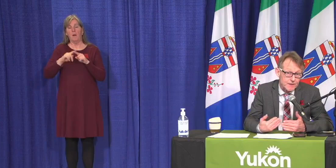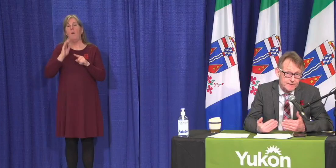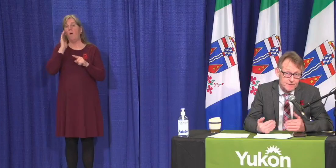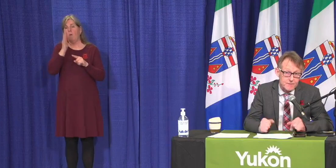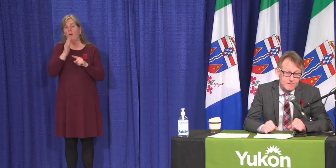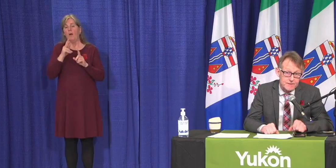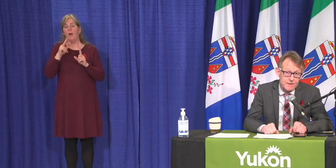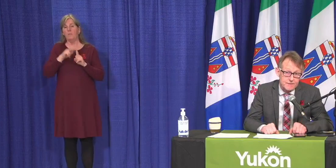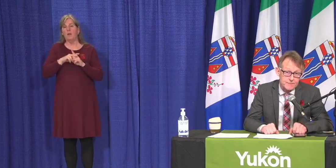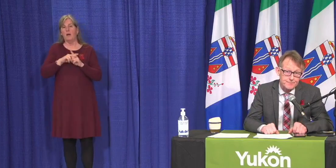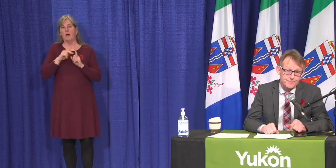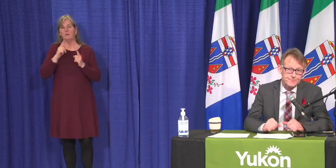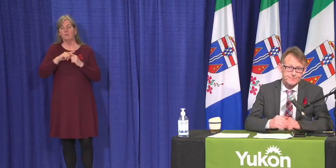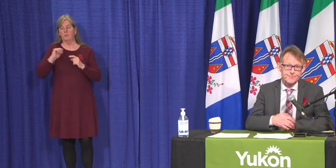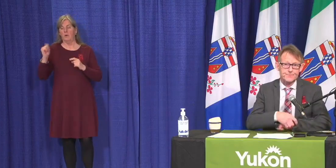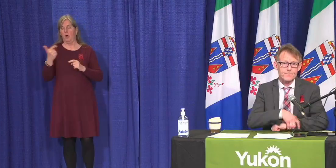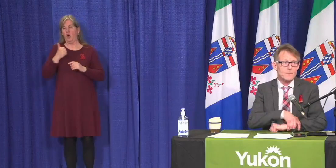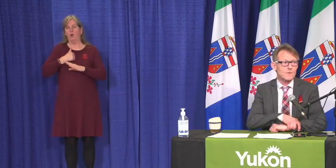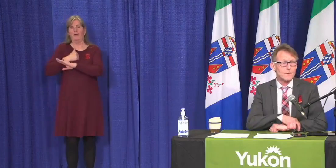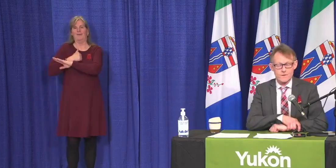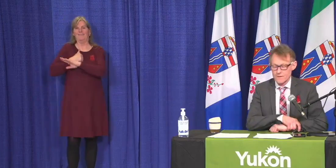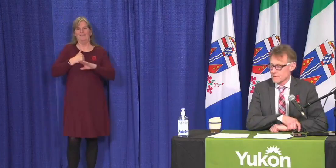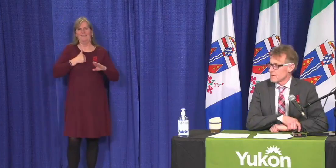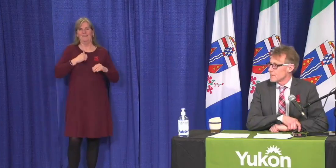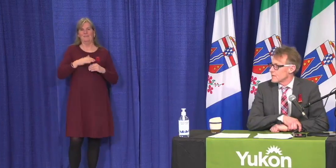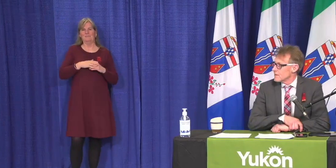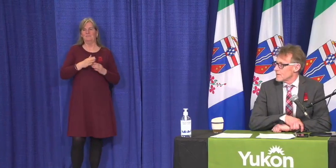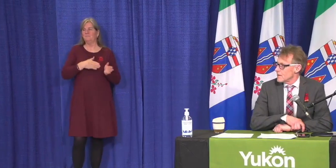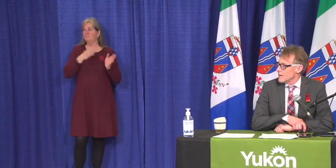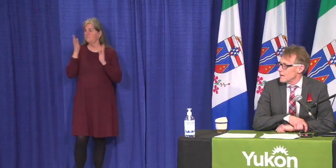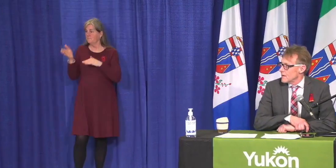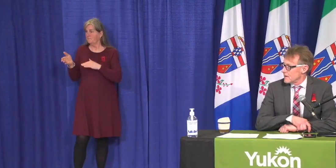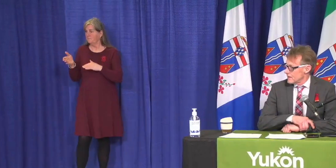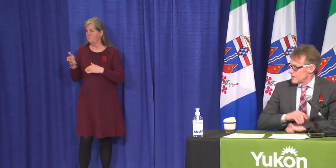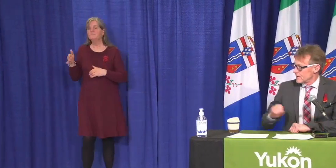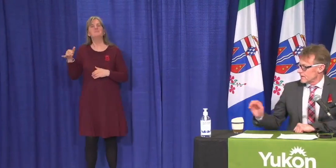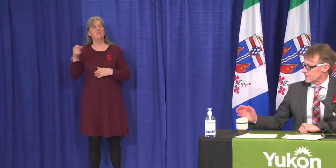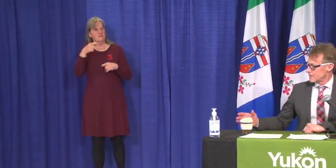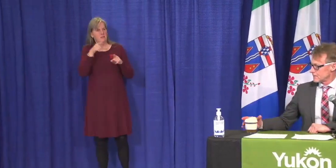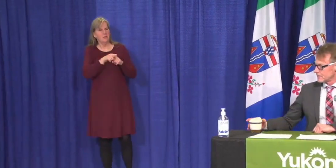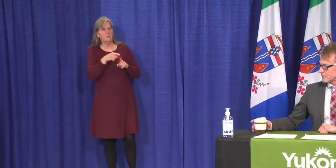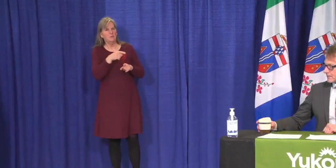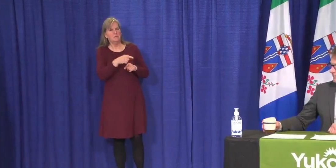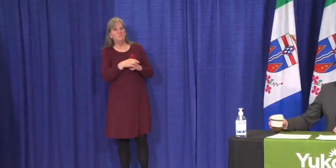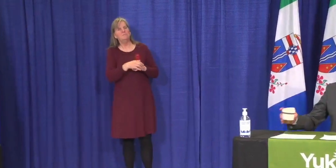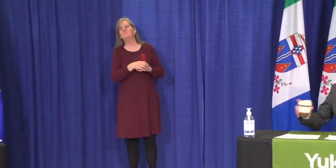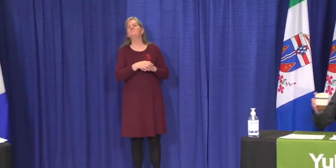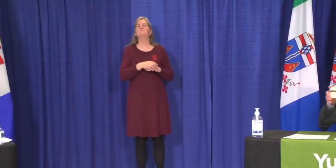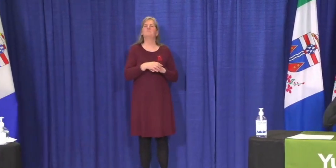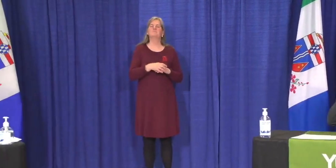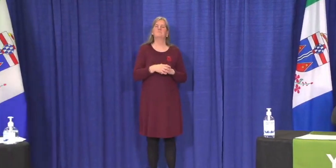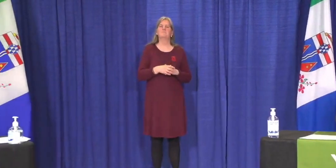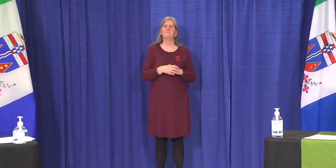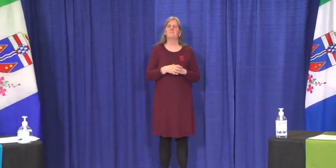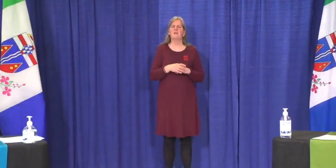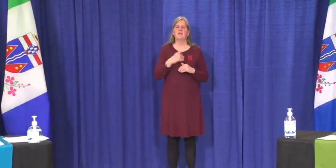We will get there but practically speaking we are seeing this as an opportunity